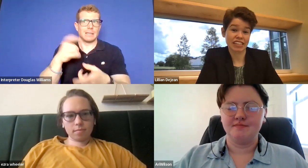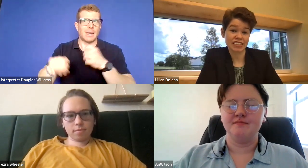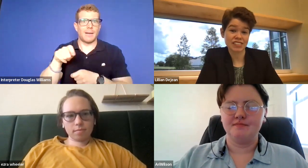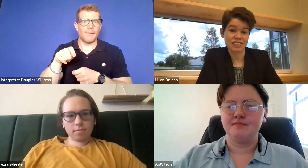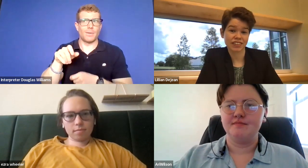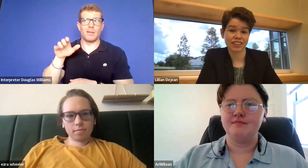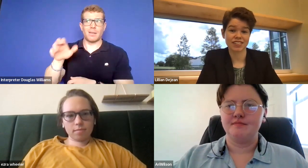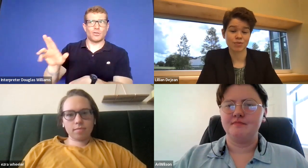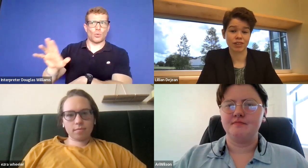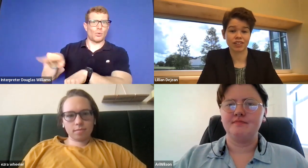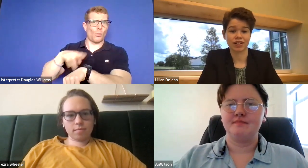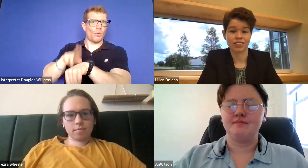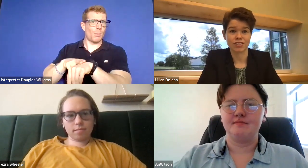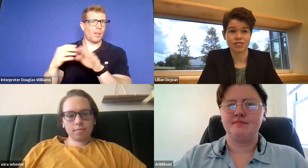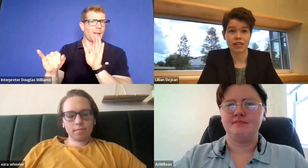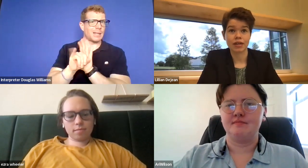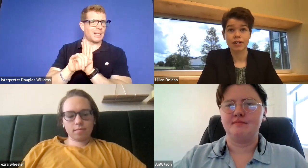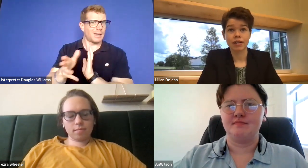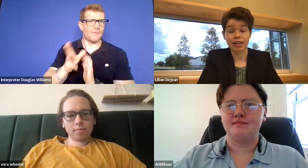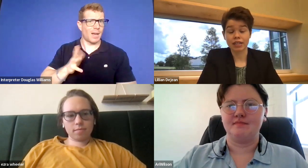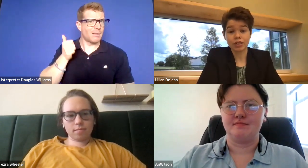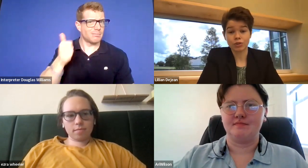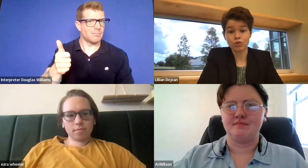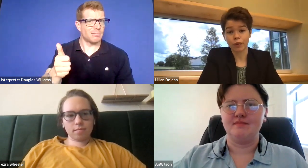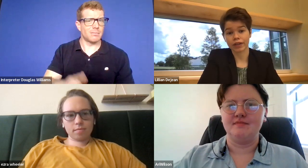That just is like disability can just it can be a neutral thing.